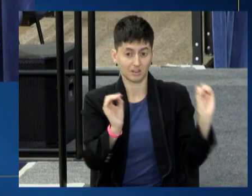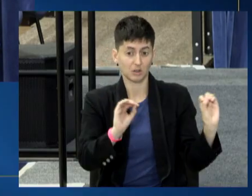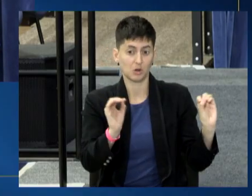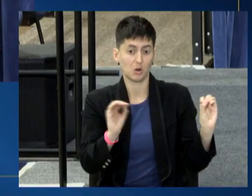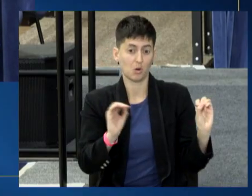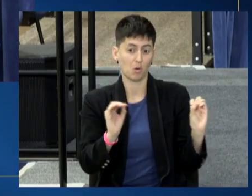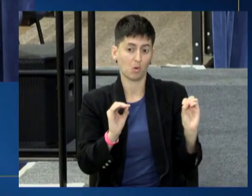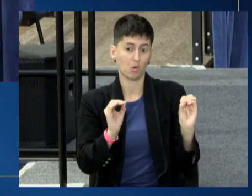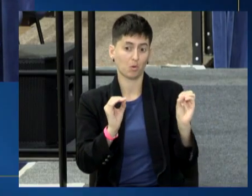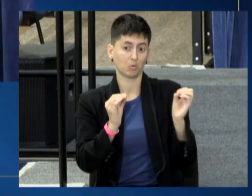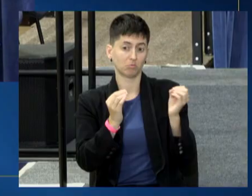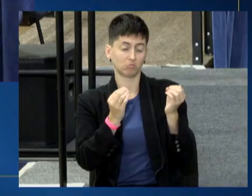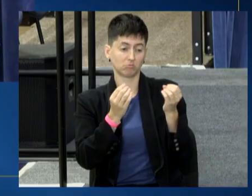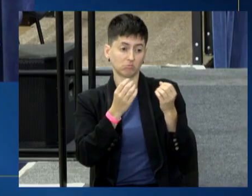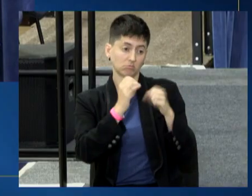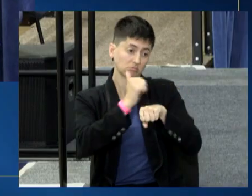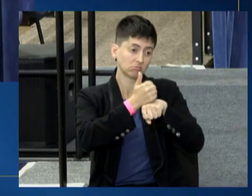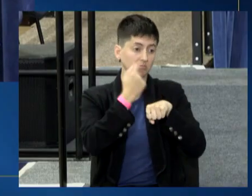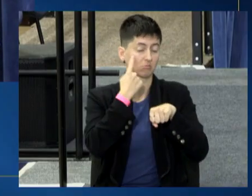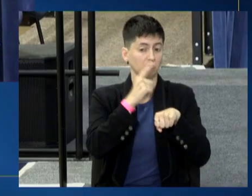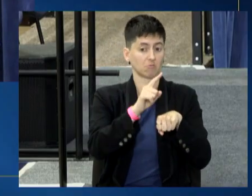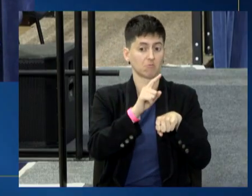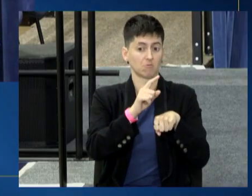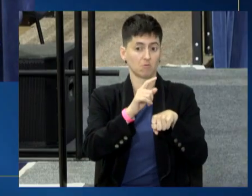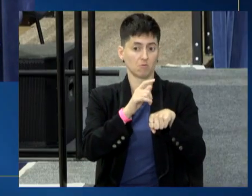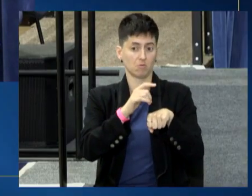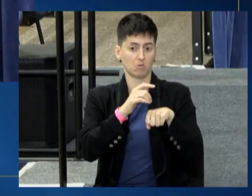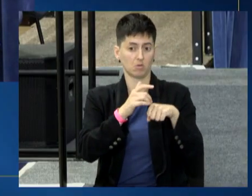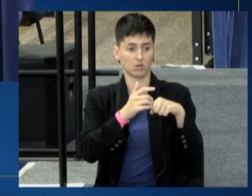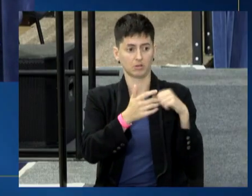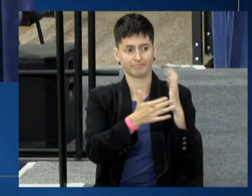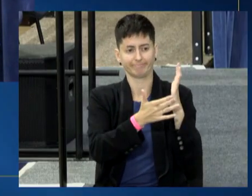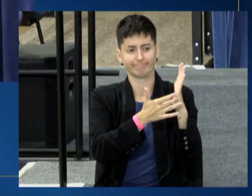So, what about programs that are directly, I think, relevant to digital health technology?